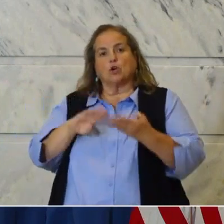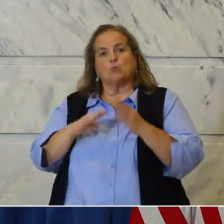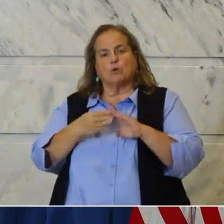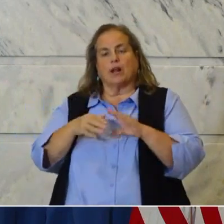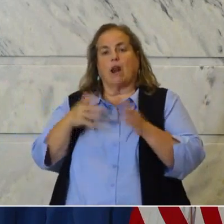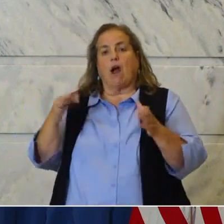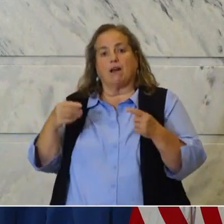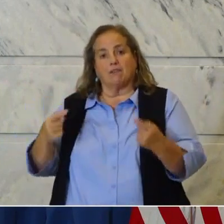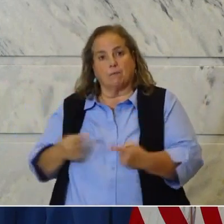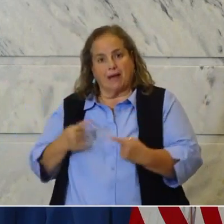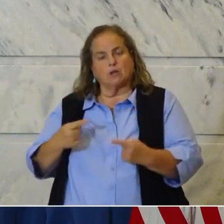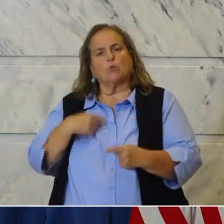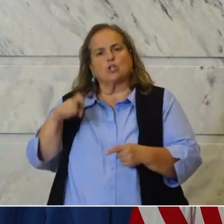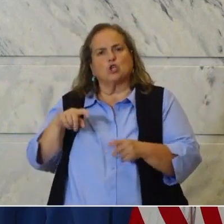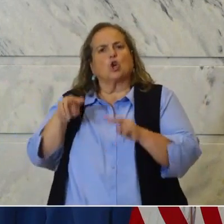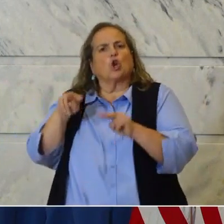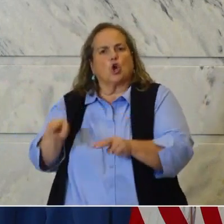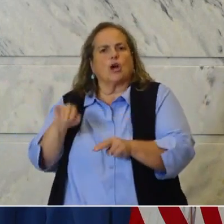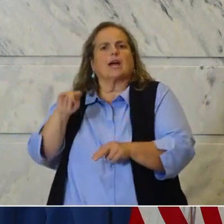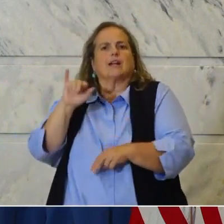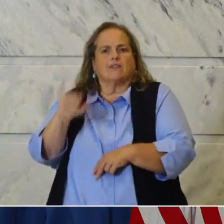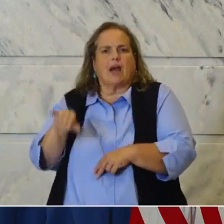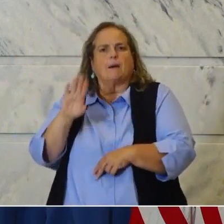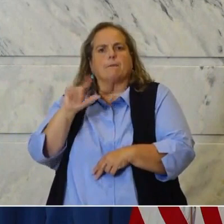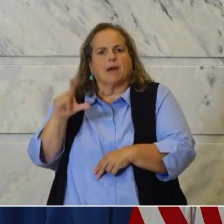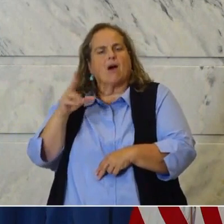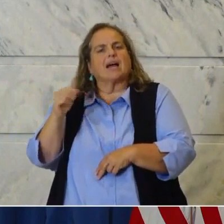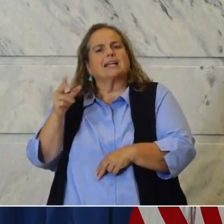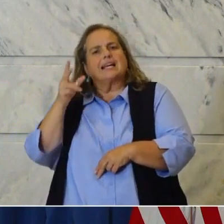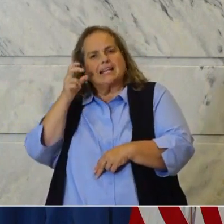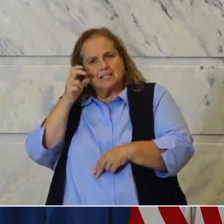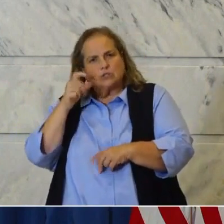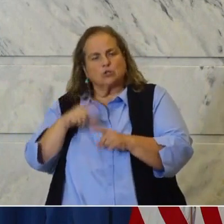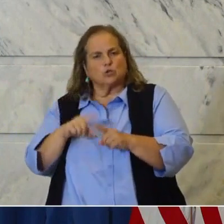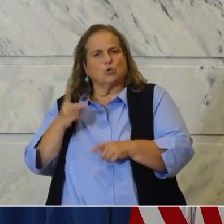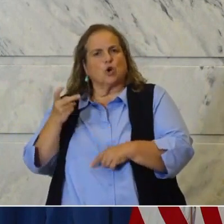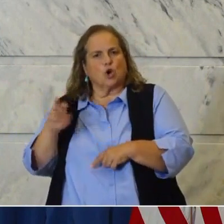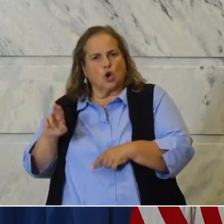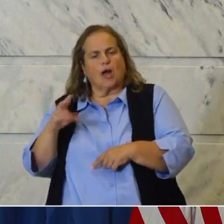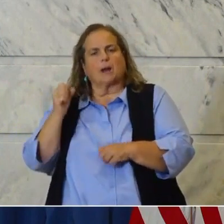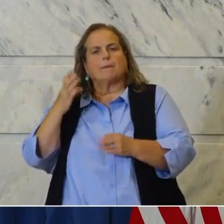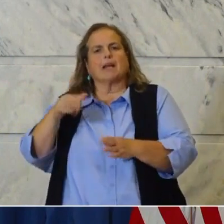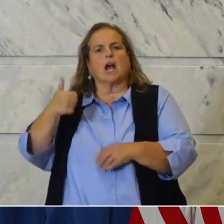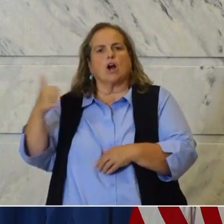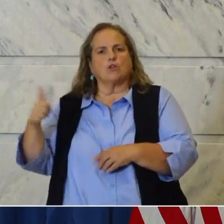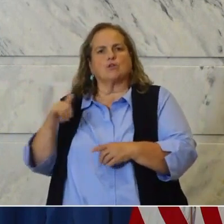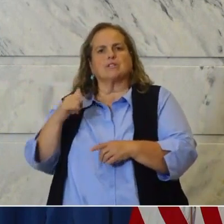Look at it. We auto listen to her and many others. I just received a text